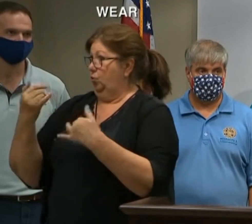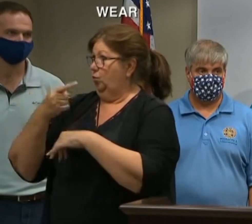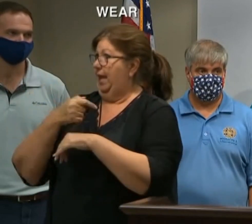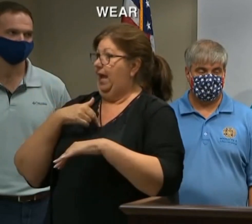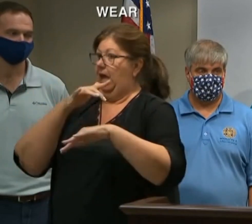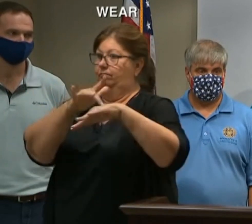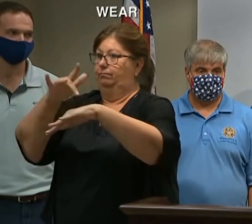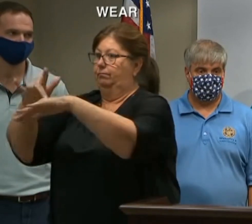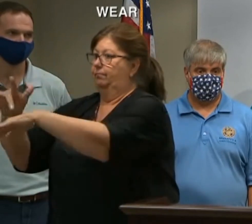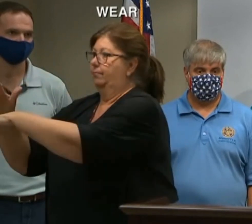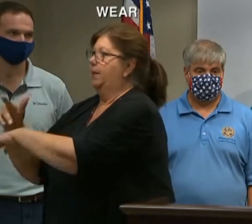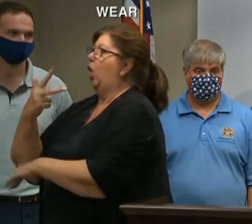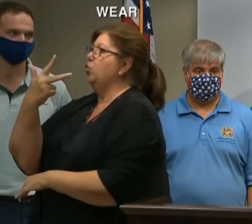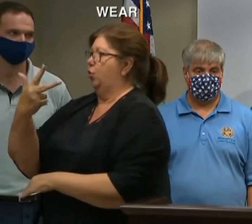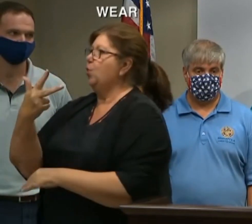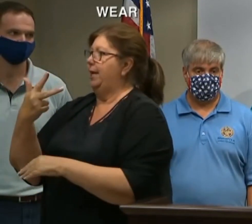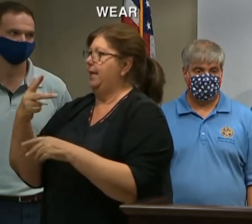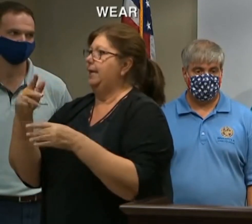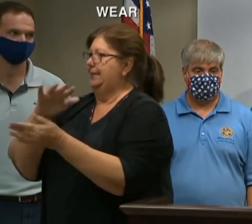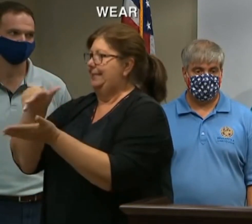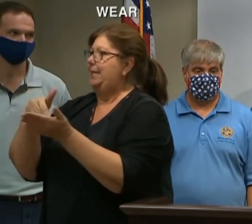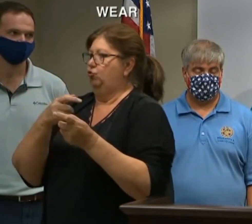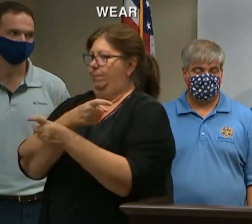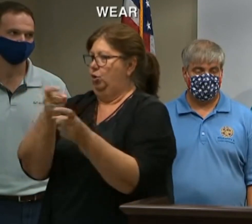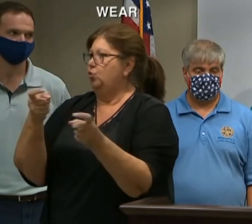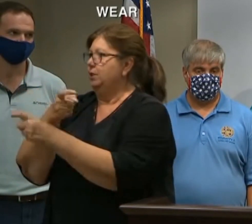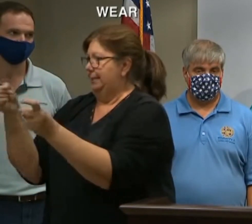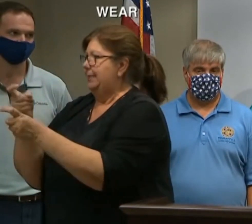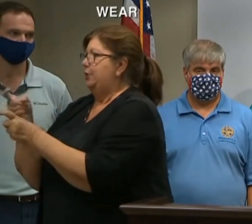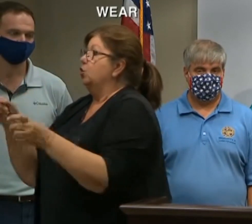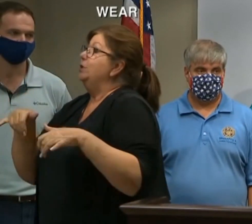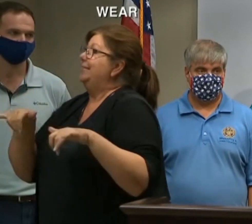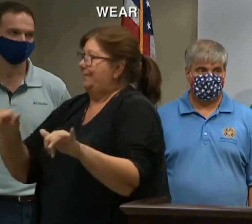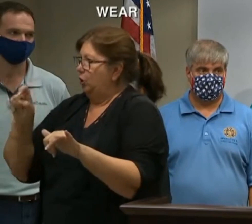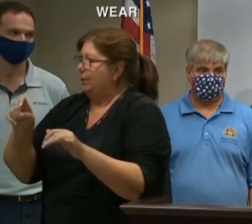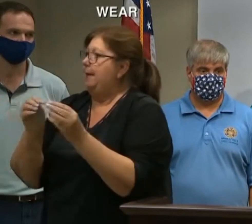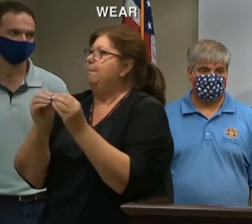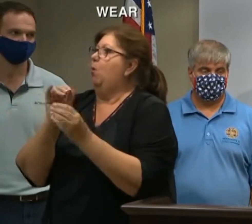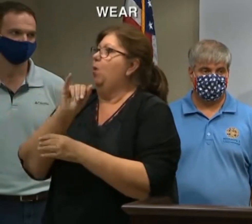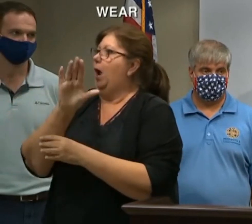the lines are still coming people are still needing ice they're still needing water uh and because of um